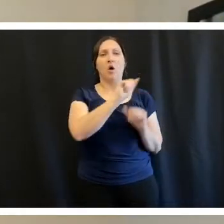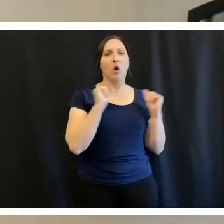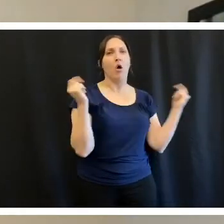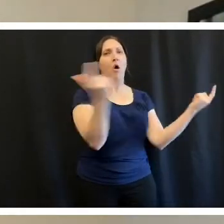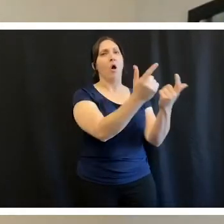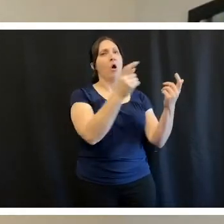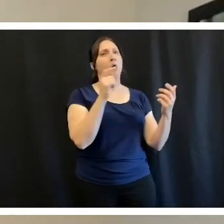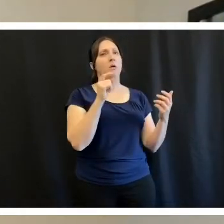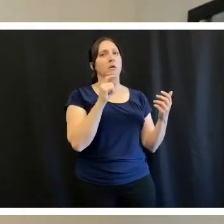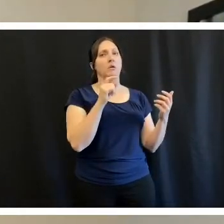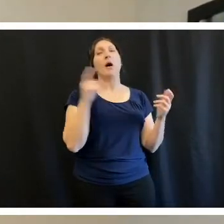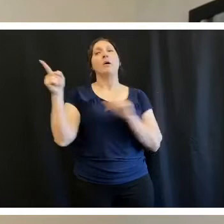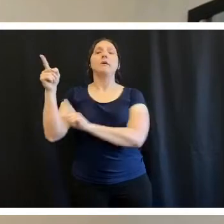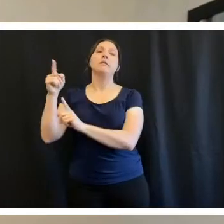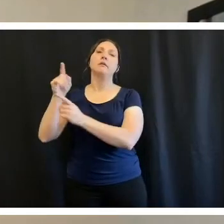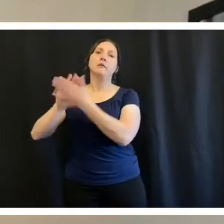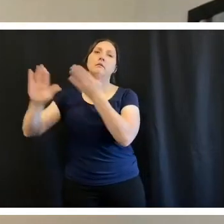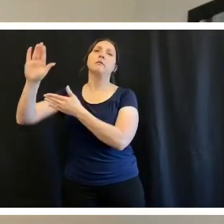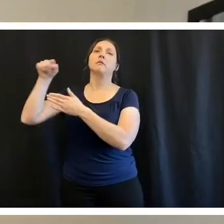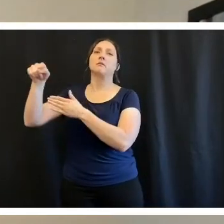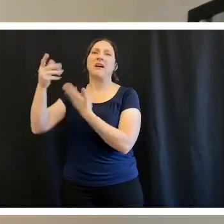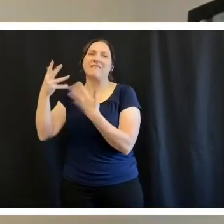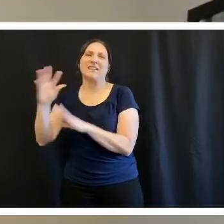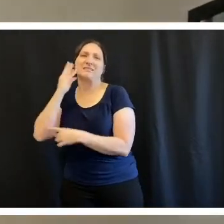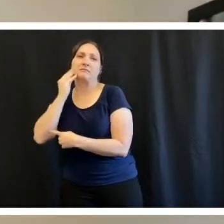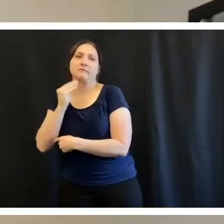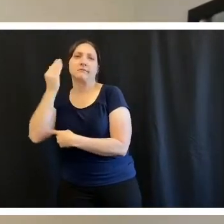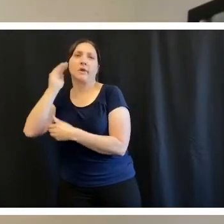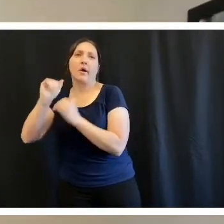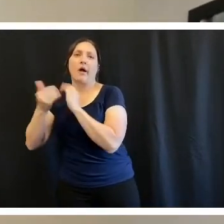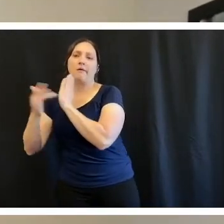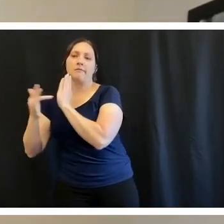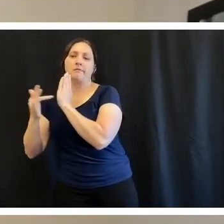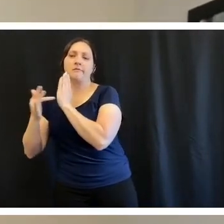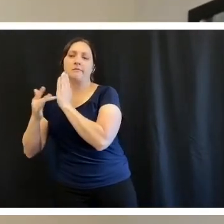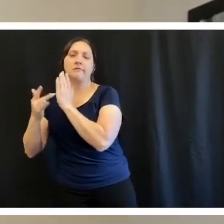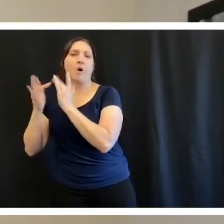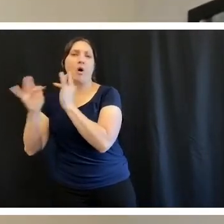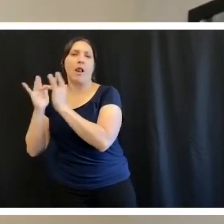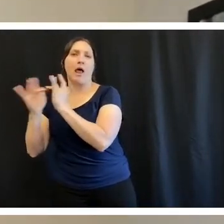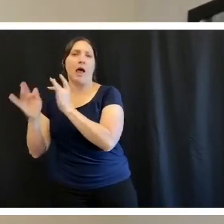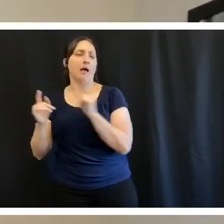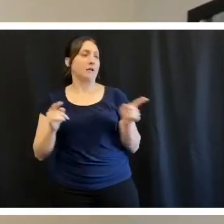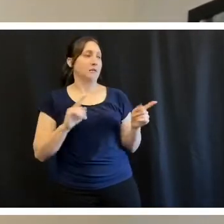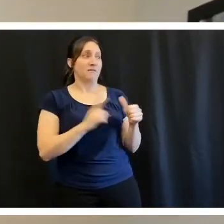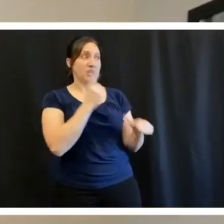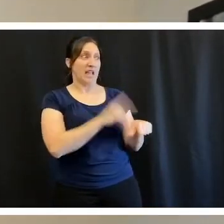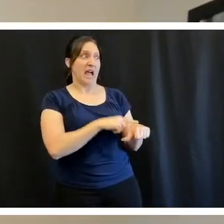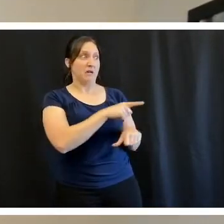and K12 was sort of scrambling to get in many cases. If they didn't have it already,